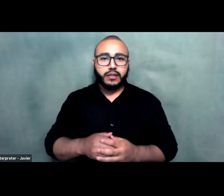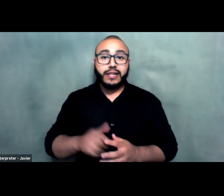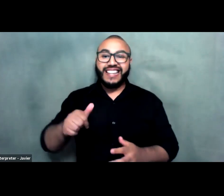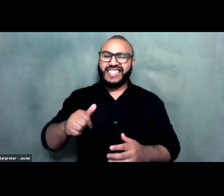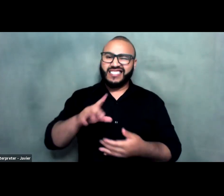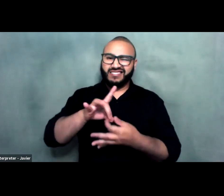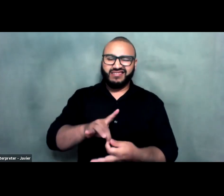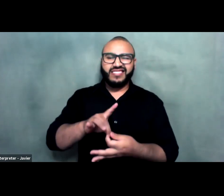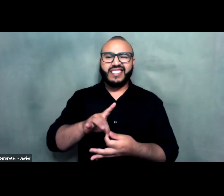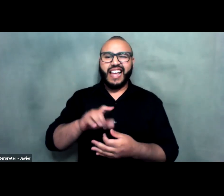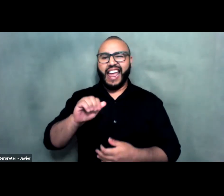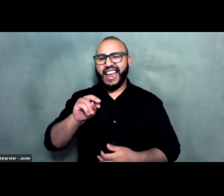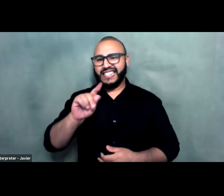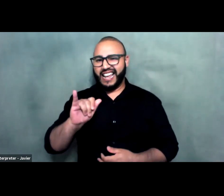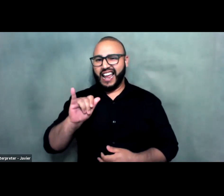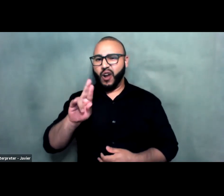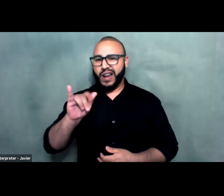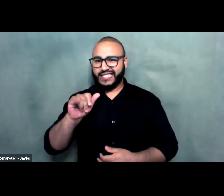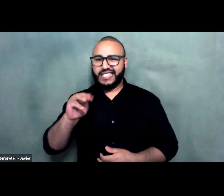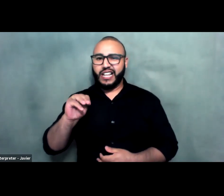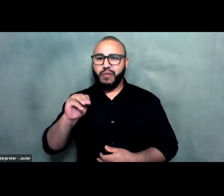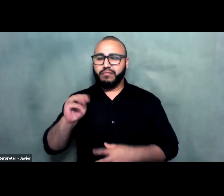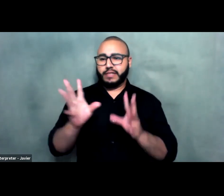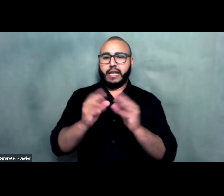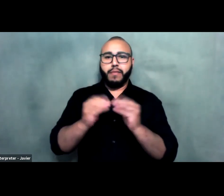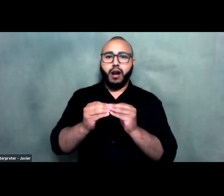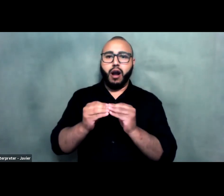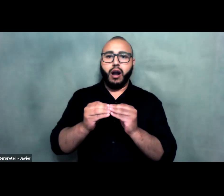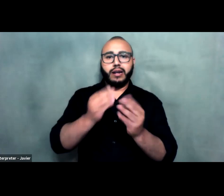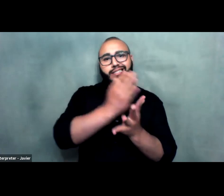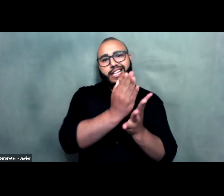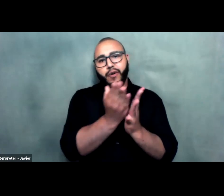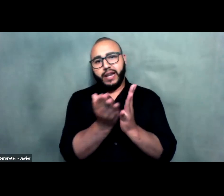racism seminar series. And these professional development opportunities are brought to you